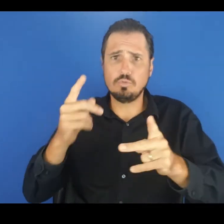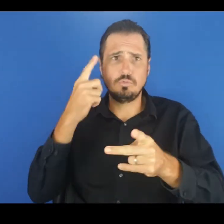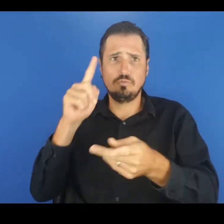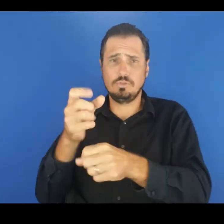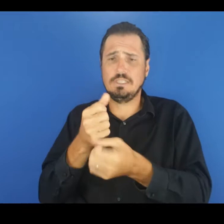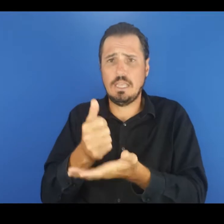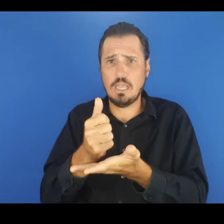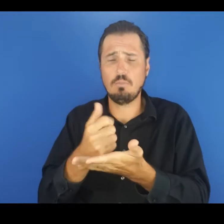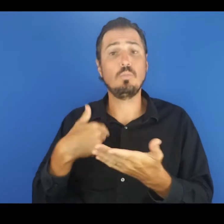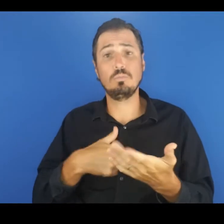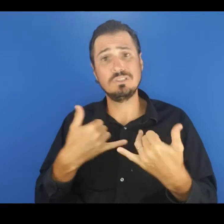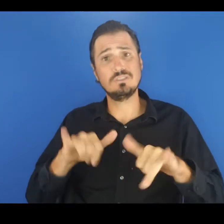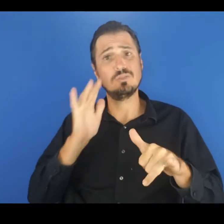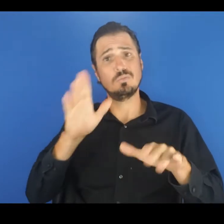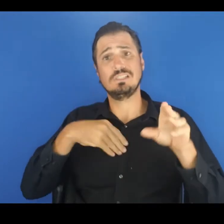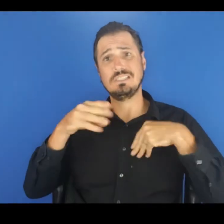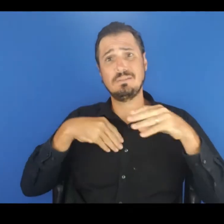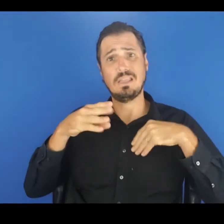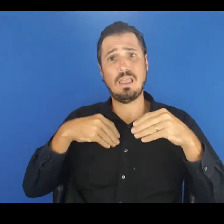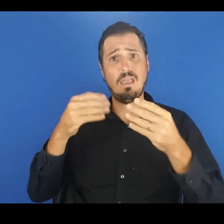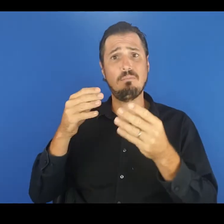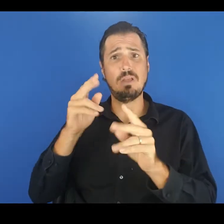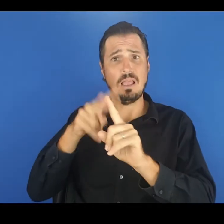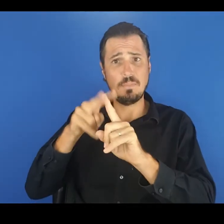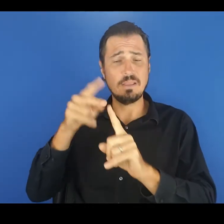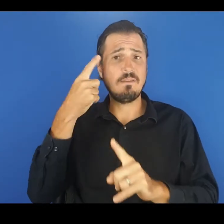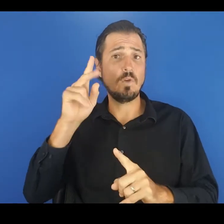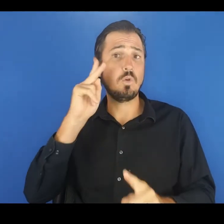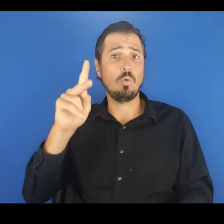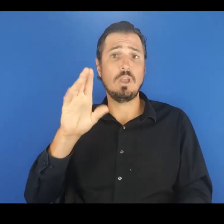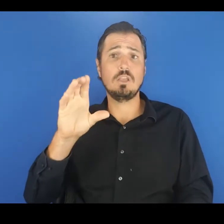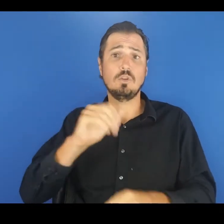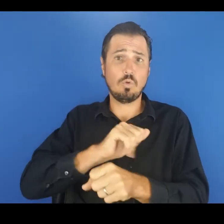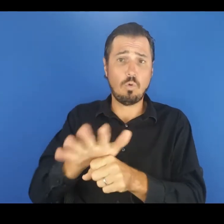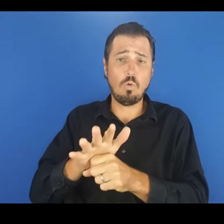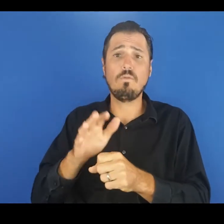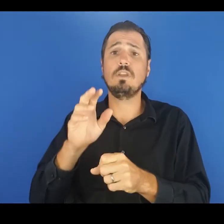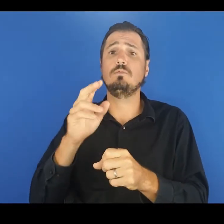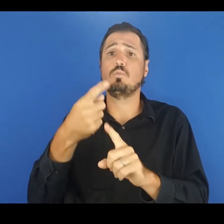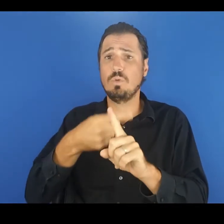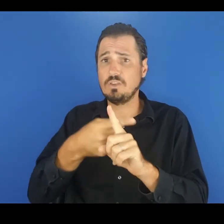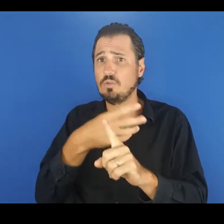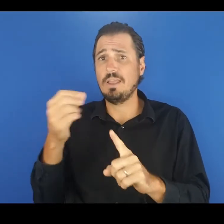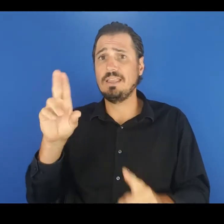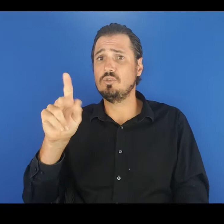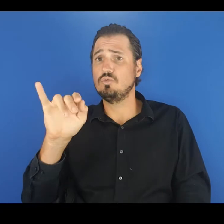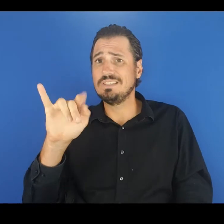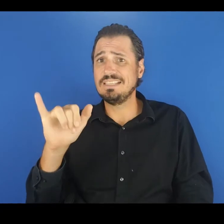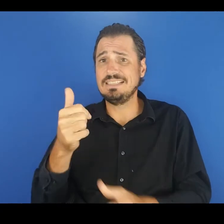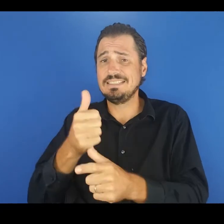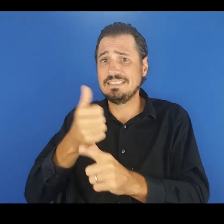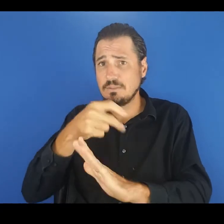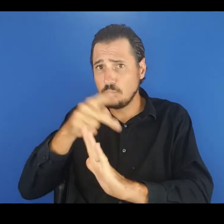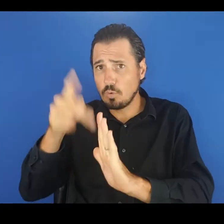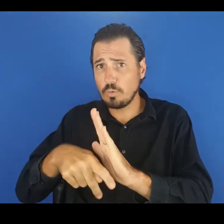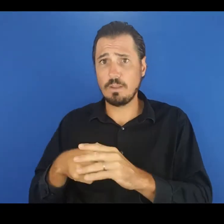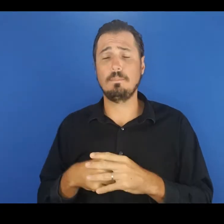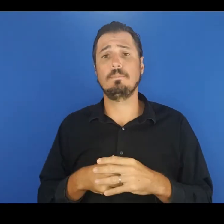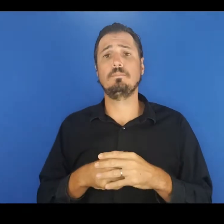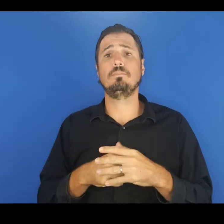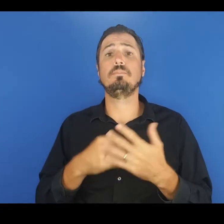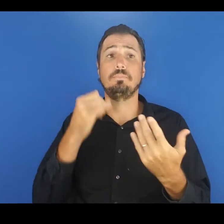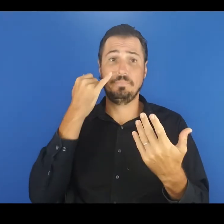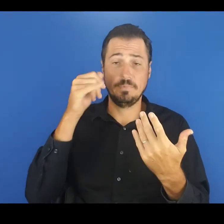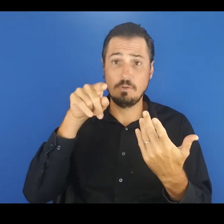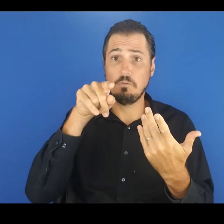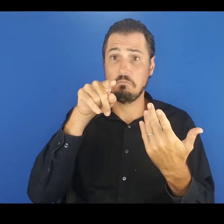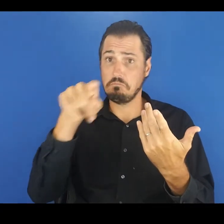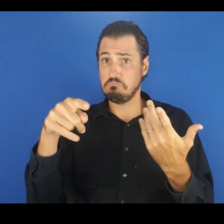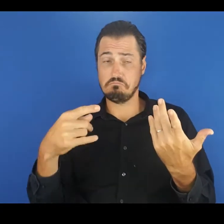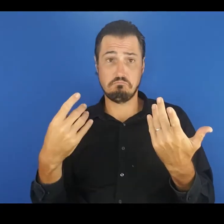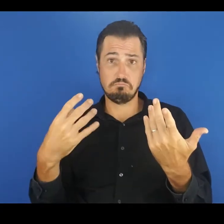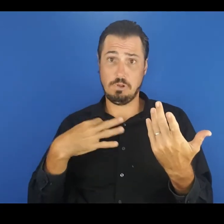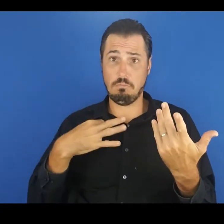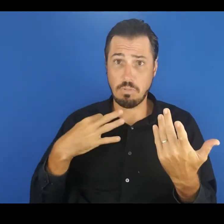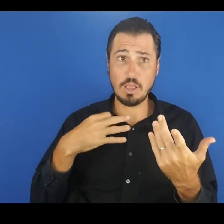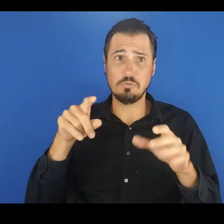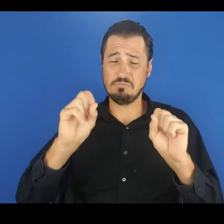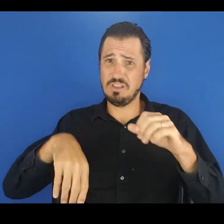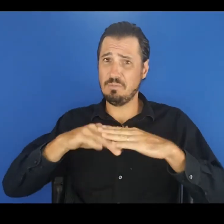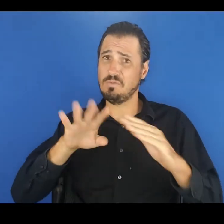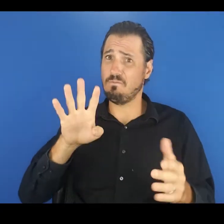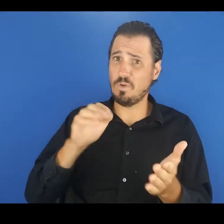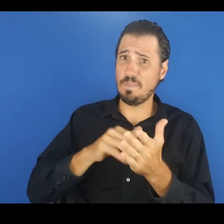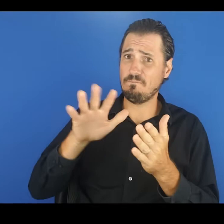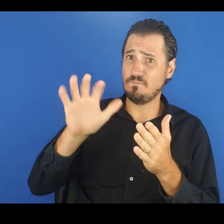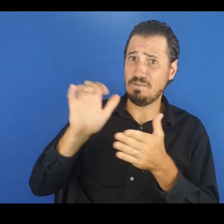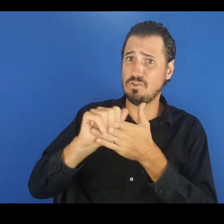We continue to accept applications for Kaua‘i’s Coronavirus Rental and Utility Assistance program. Eligible applicants may receive up to $4,500 per month